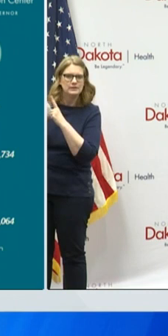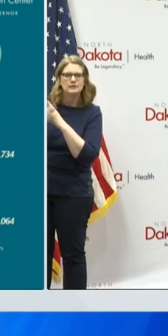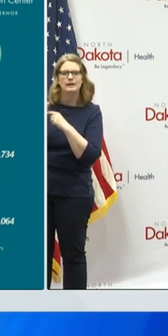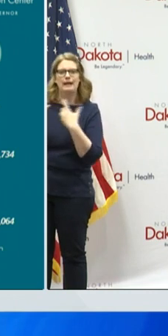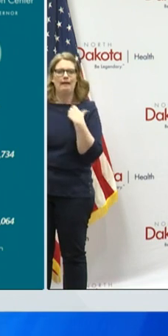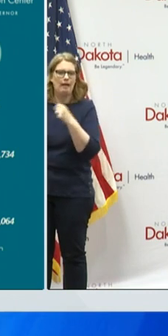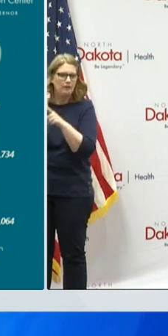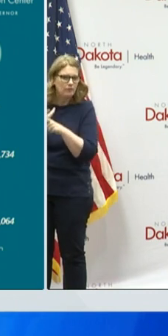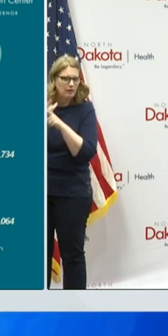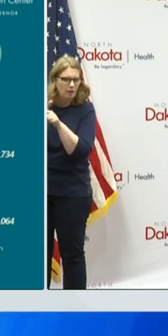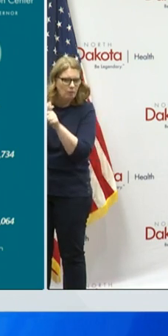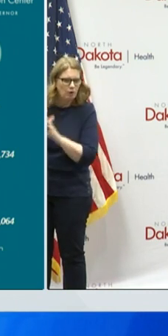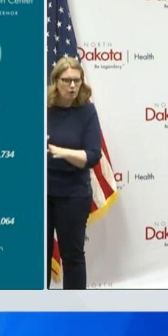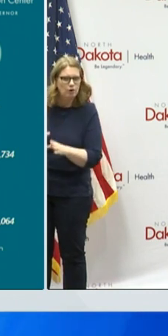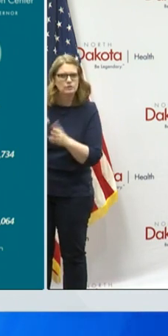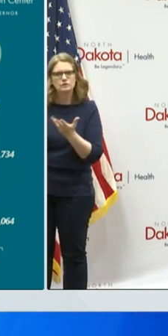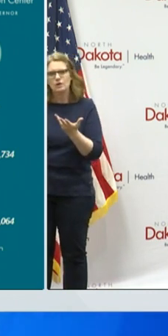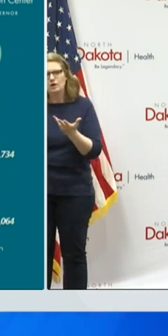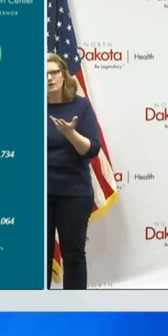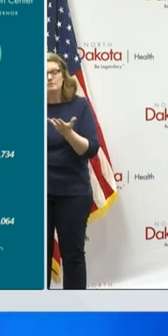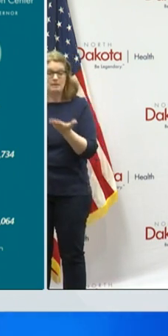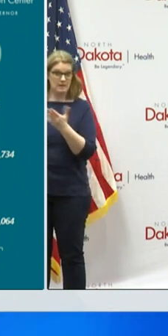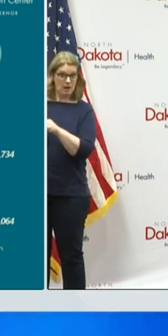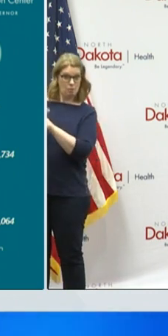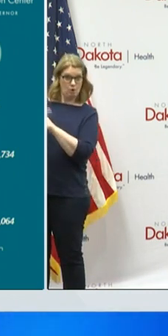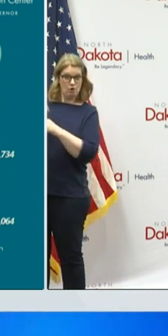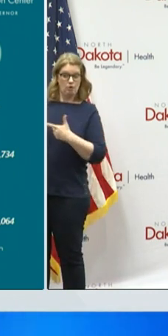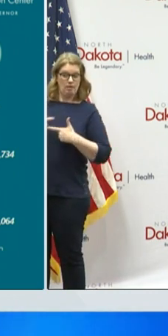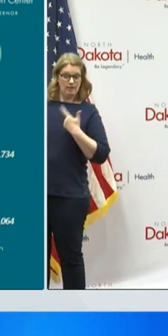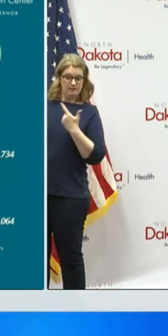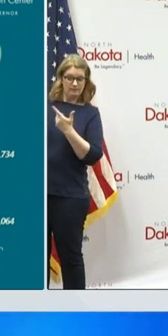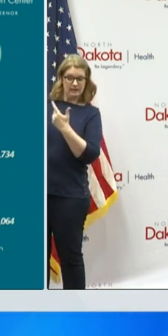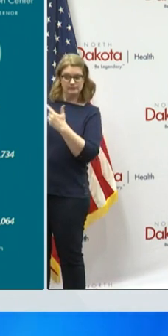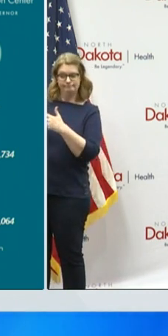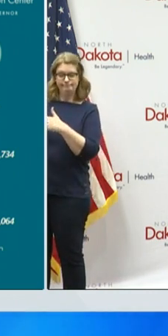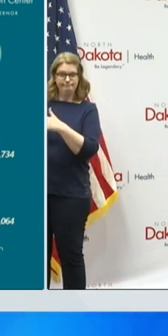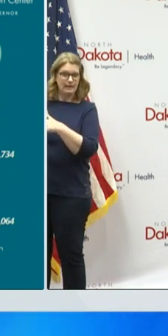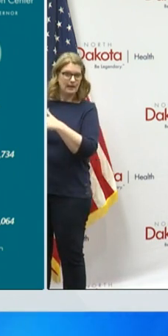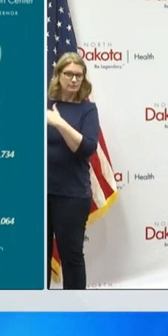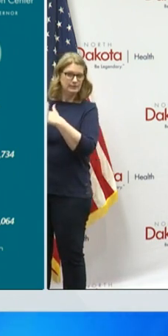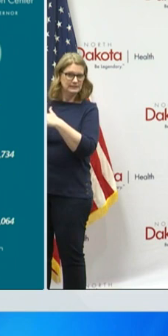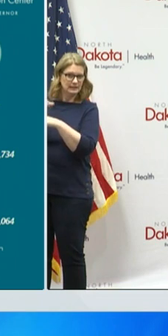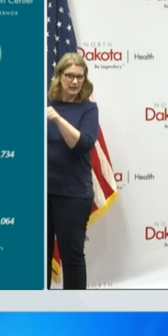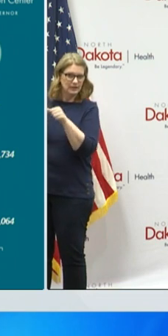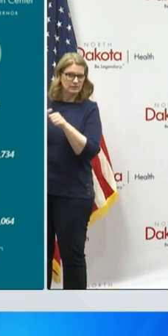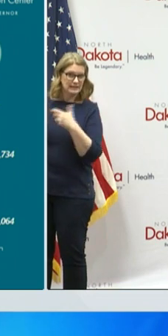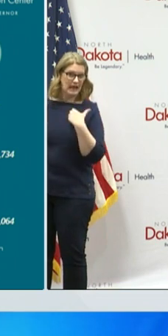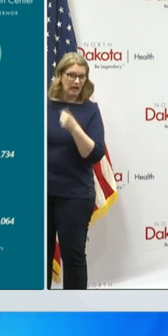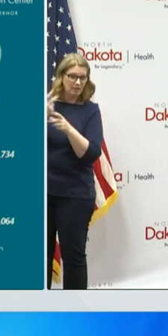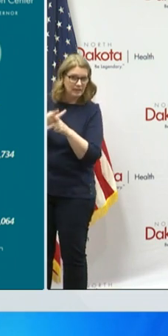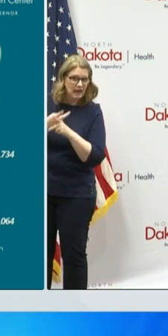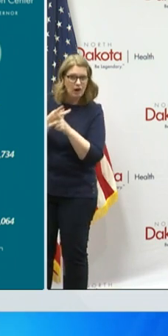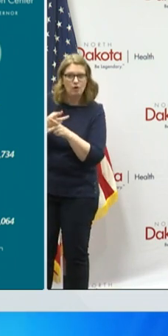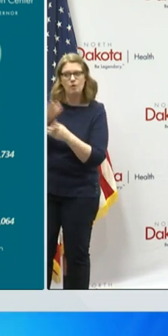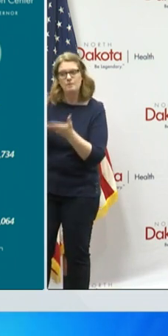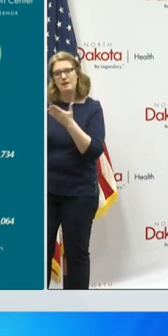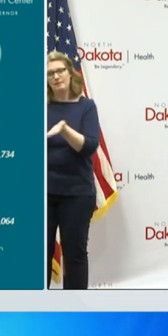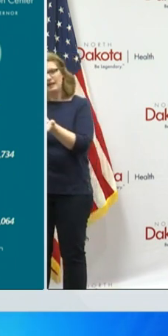AND, AGAIN, A LOT OF THOSE ARE INDIVIDUALS THAT WORK IN HIGH RISK AREAS, PARTICULARLY HEALTHCARE WORKERS THAT WORK OR